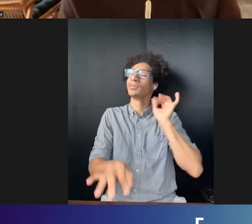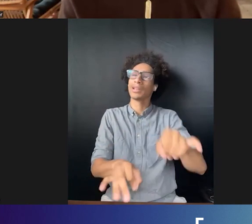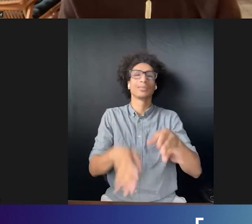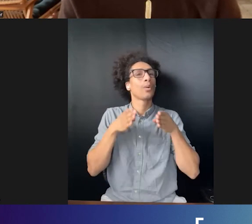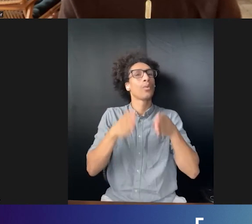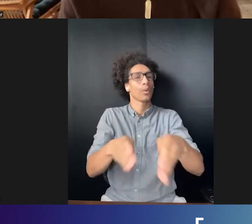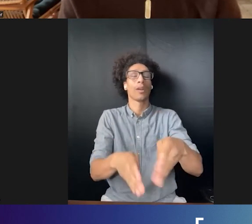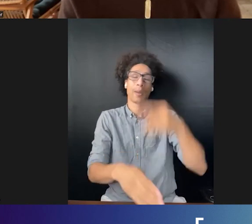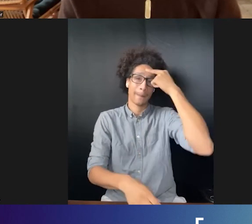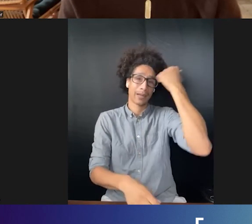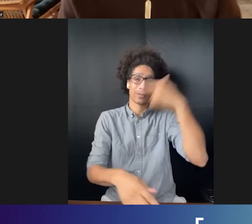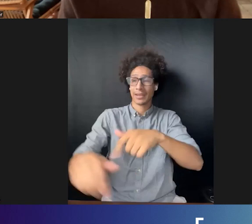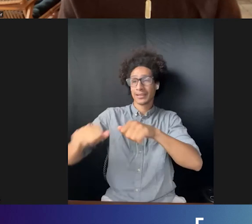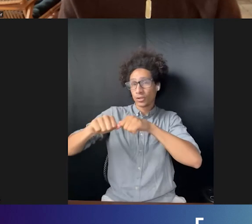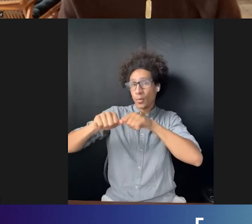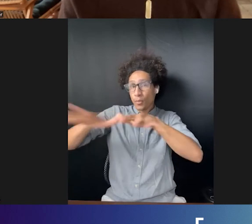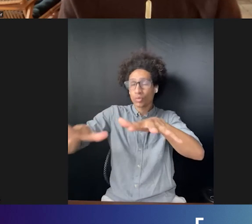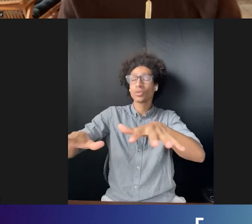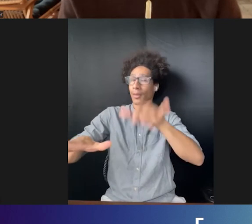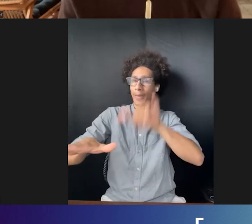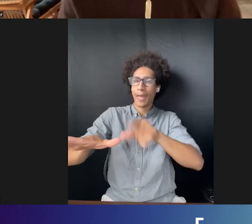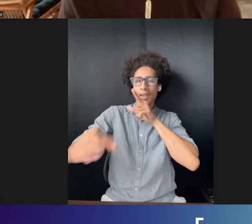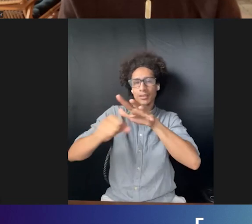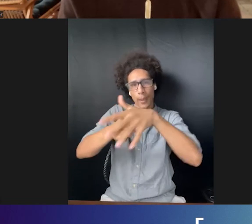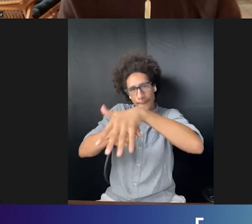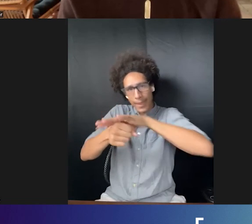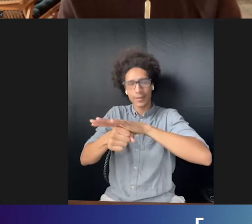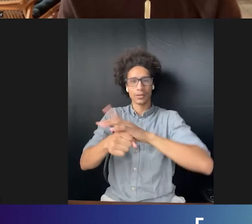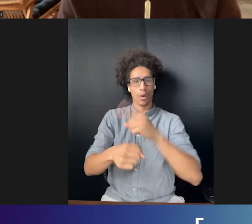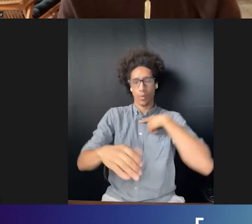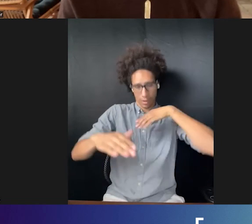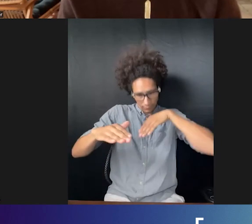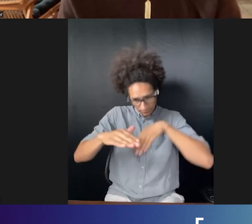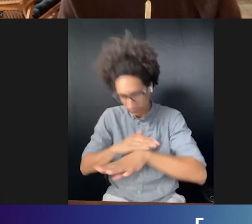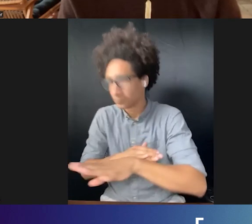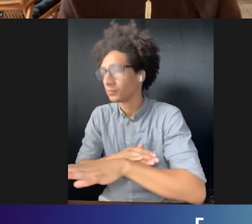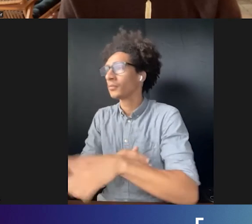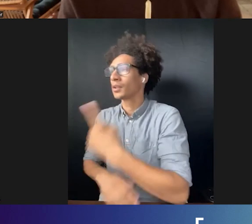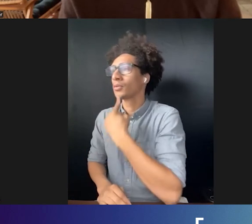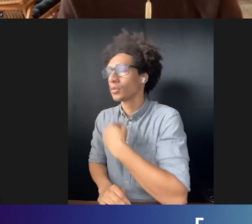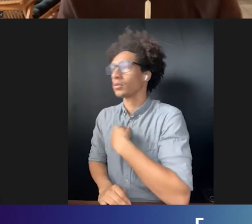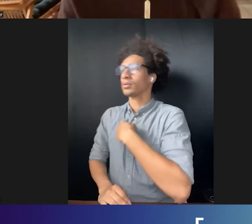is the space where we are told there's only a handful of us allowed at the table.